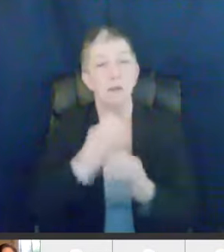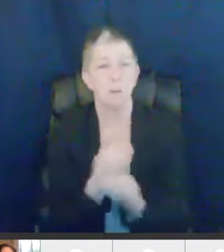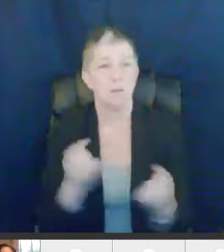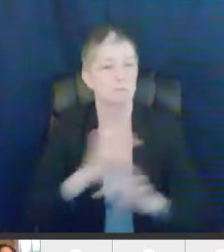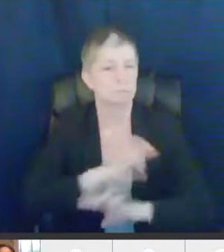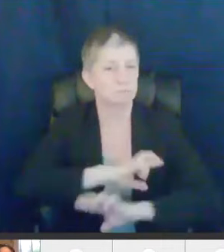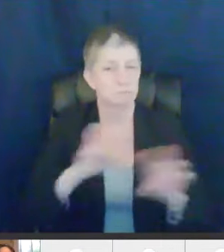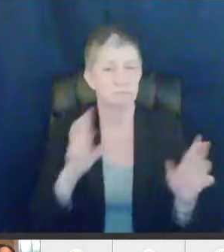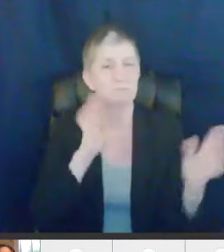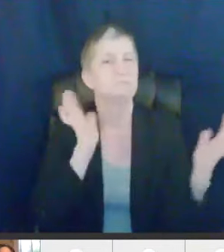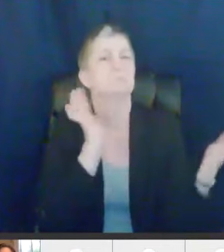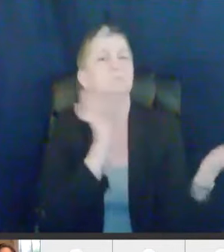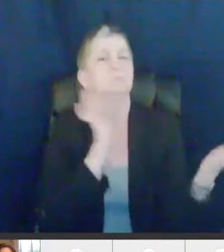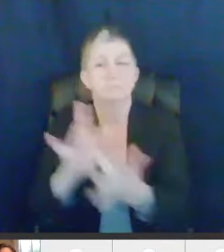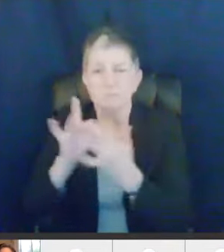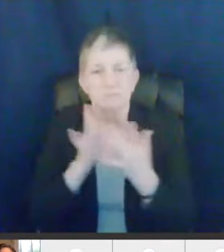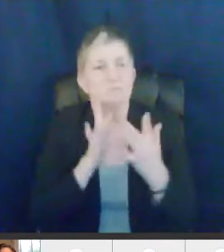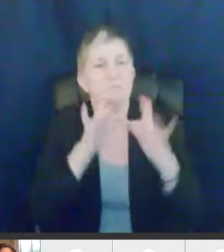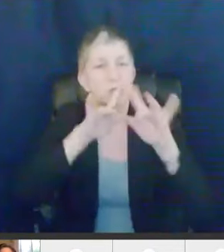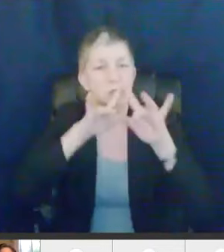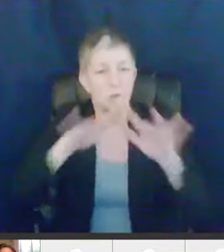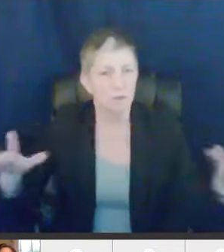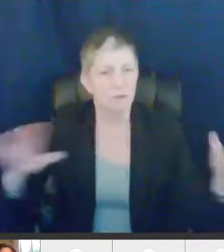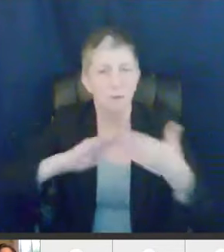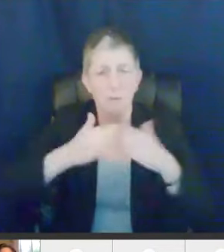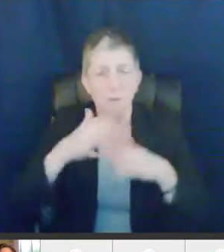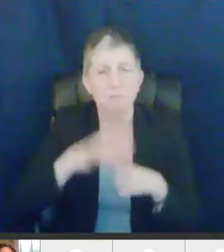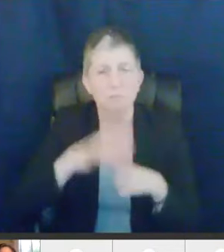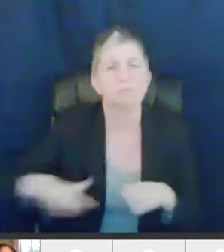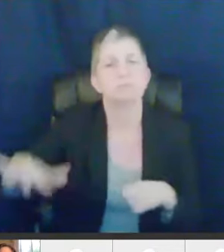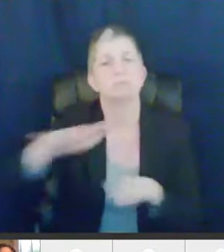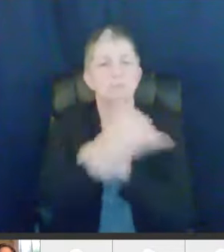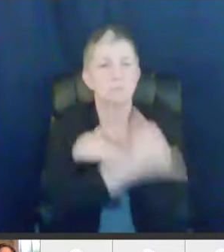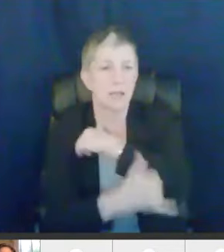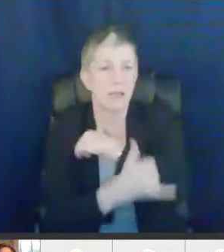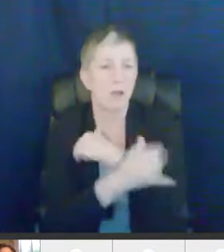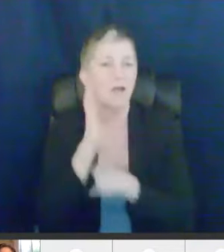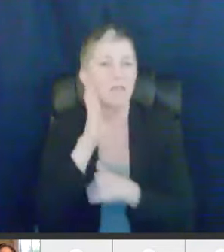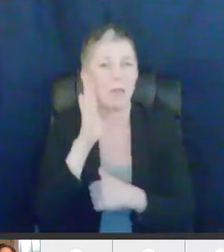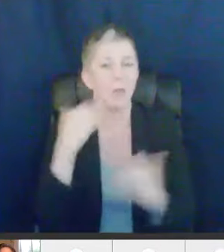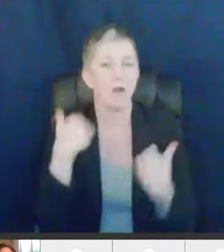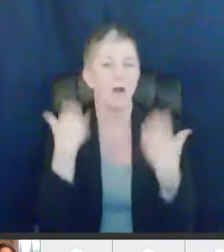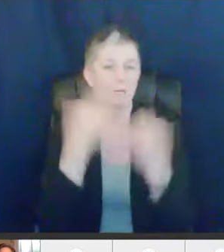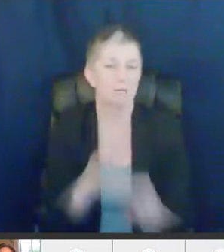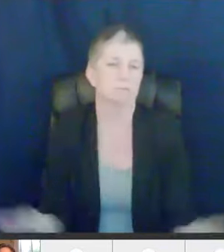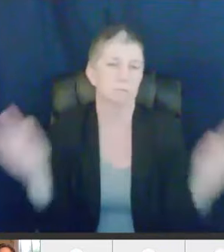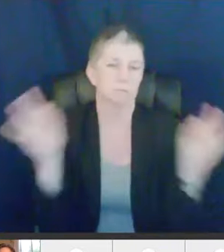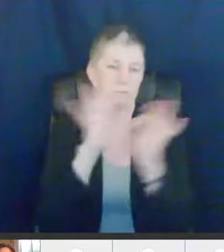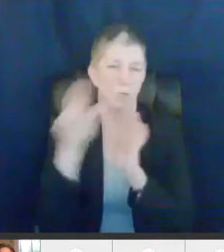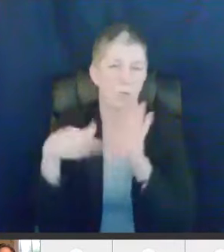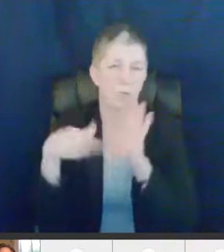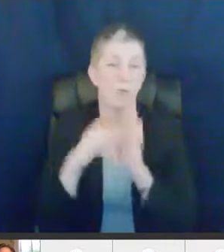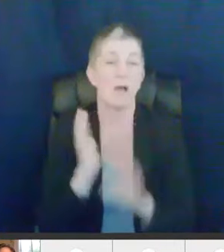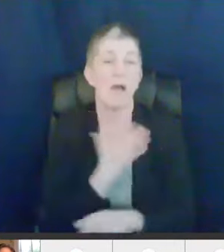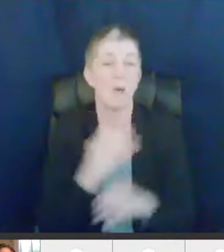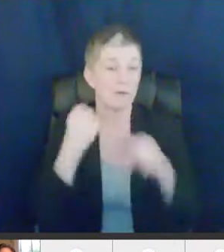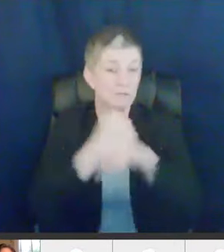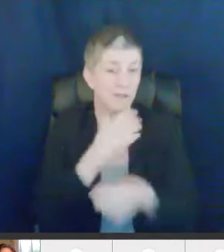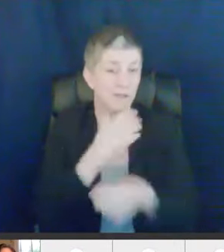many diverse communities throughout the county and they will play a vital role in our fight against covid 19 and we look